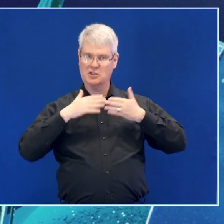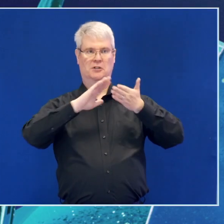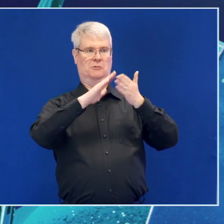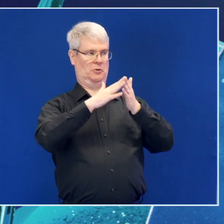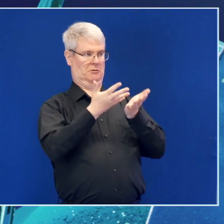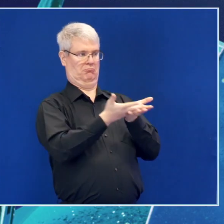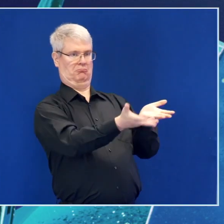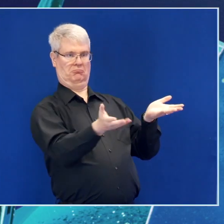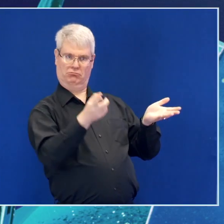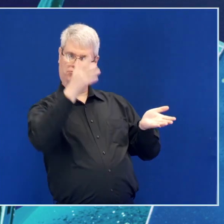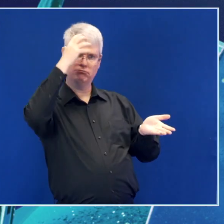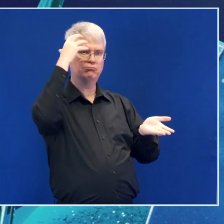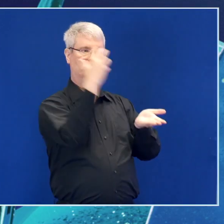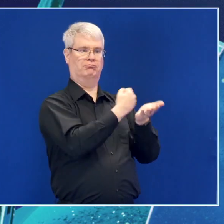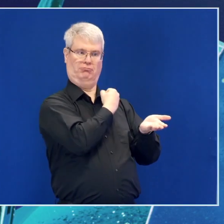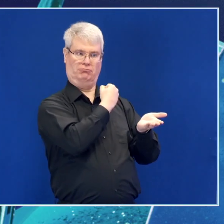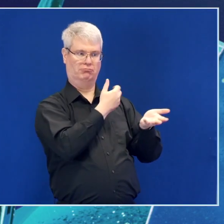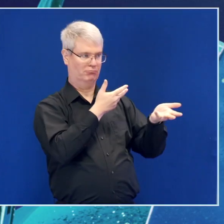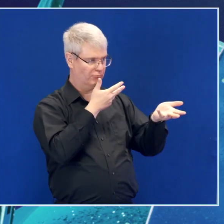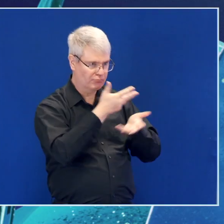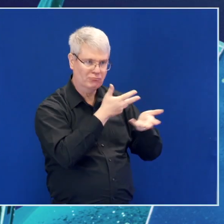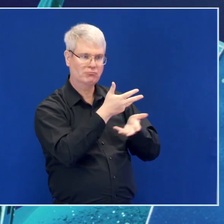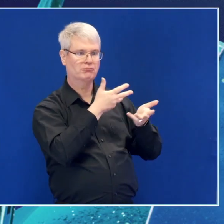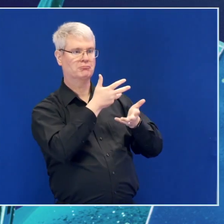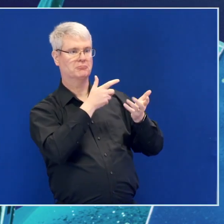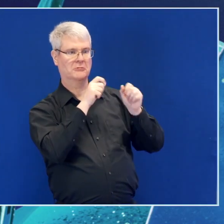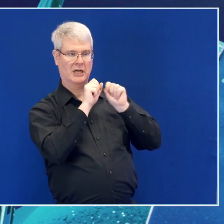Ask the community or ask the AI, right?